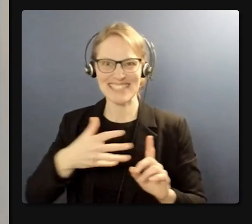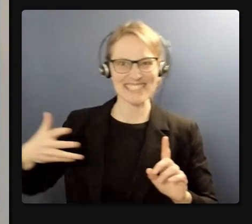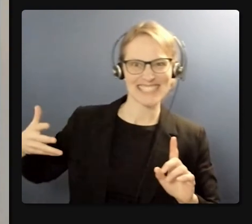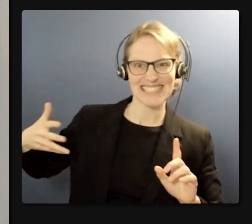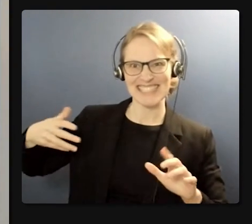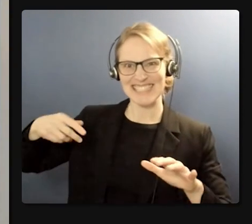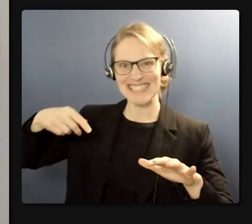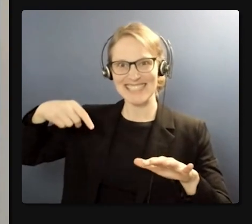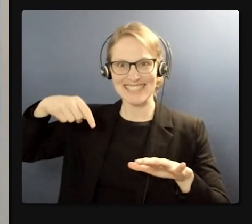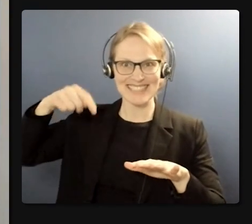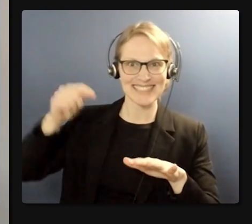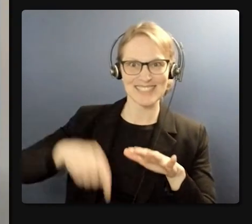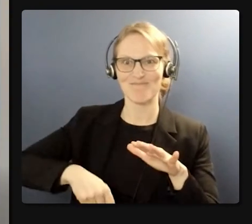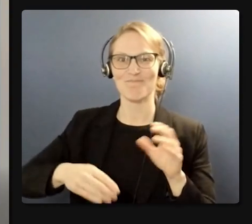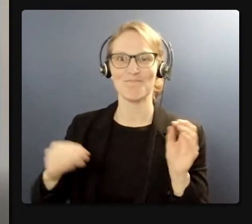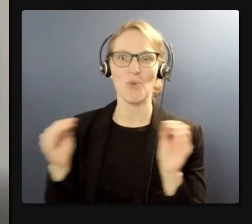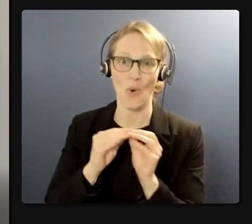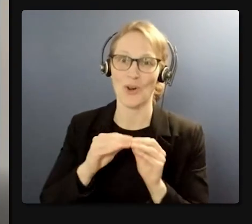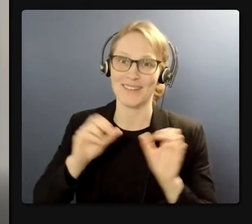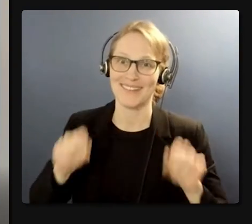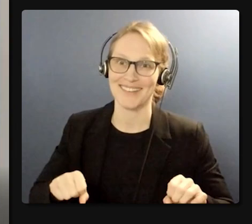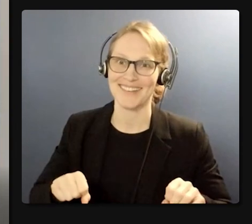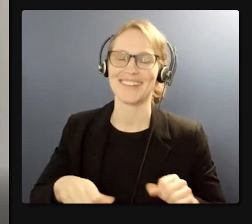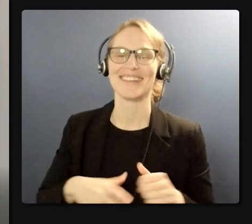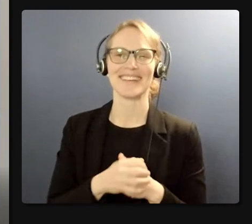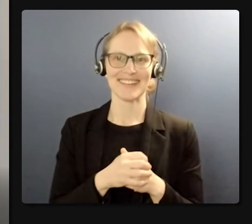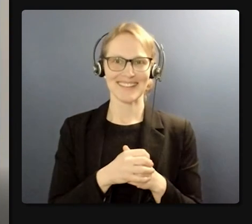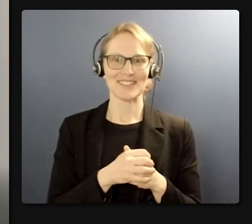we could drill into this showroom a bit more.